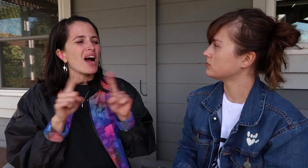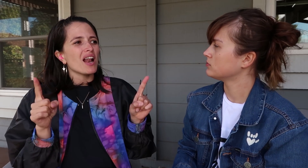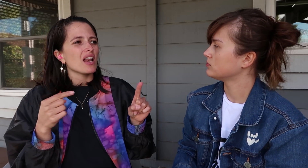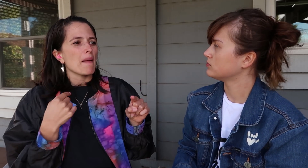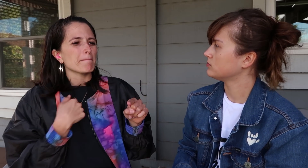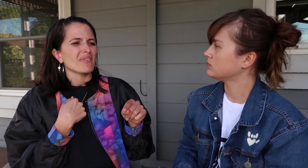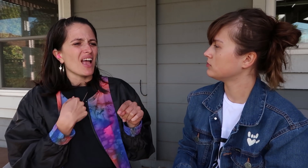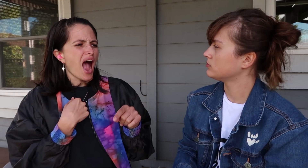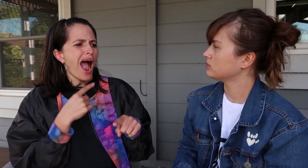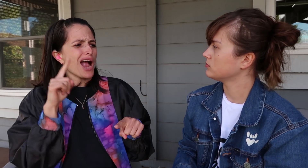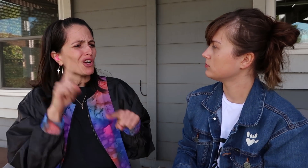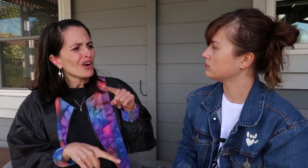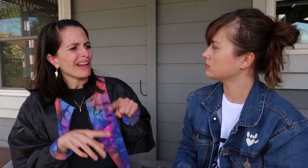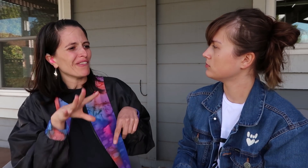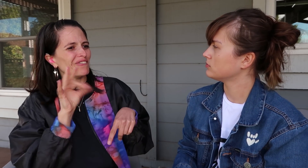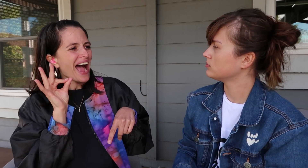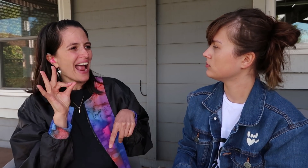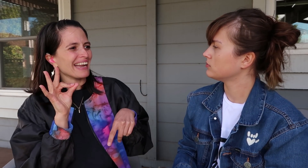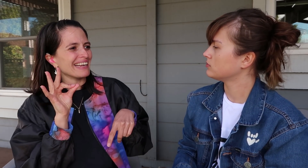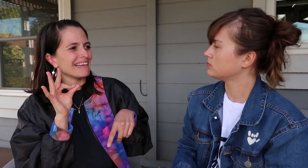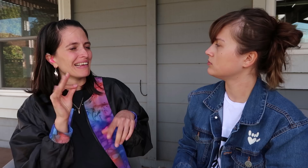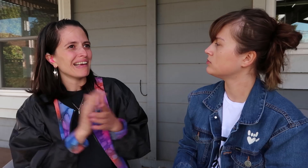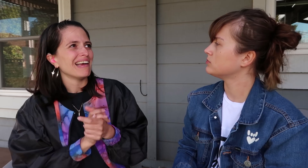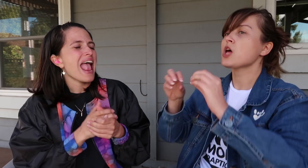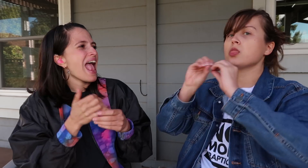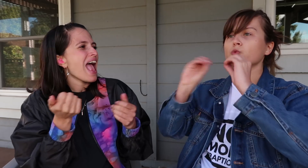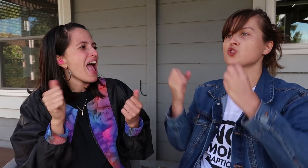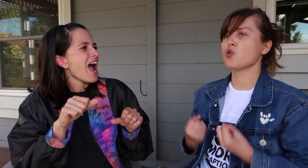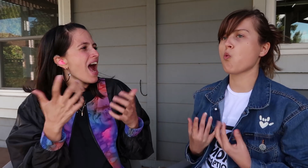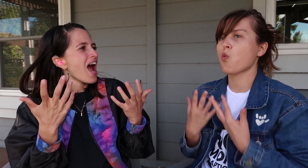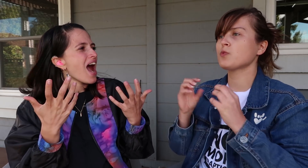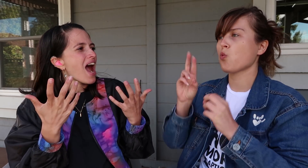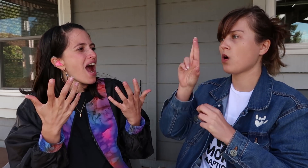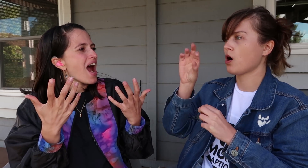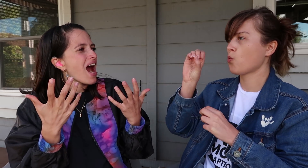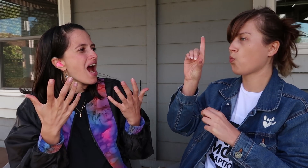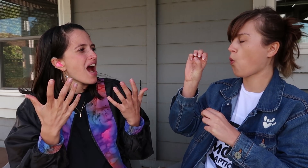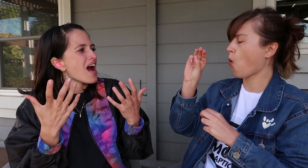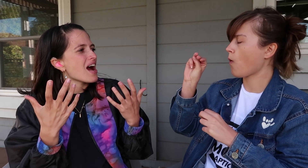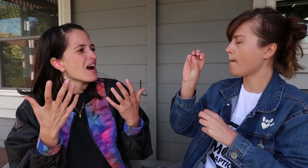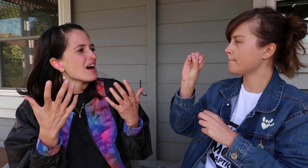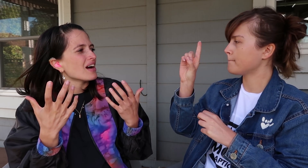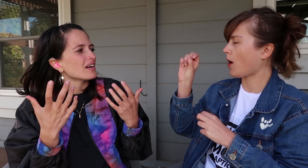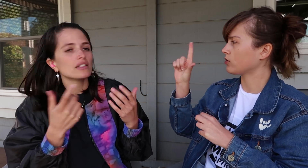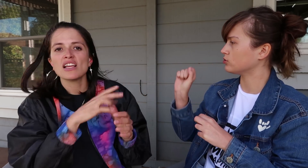But I couldn't find any... Deaf role models.